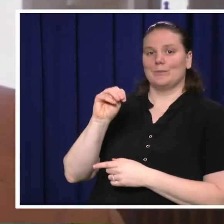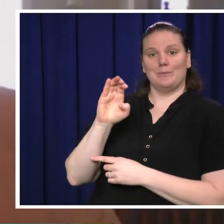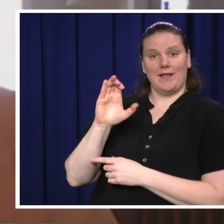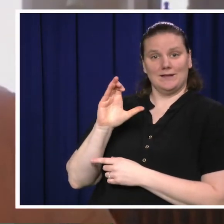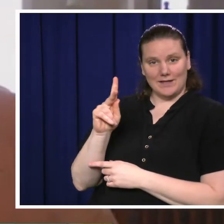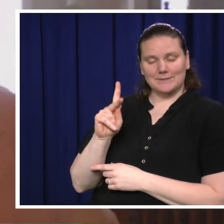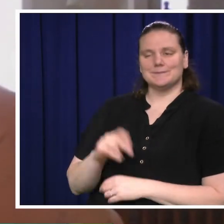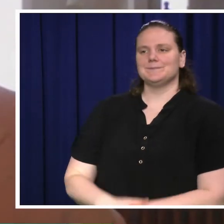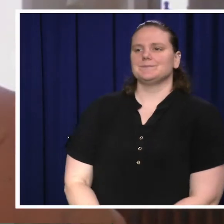Thanks very much, Dr. Melnick.